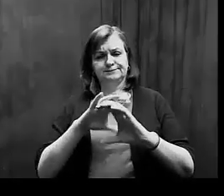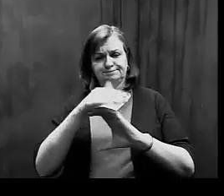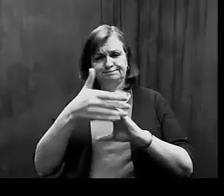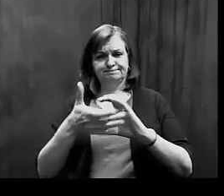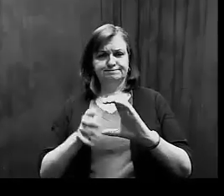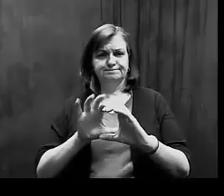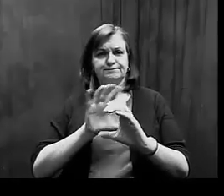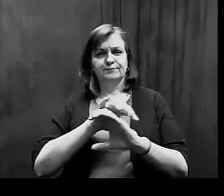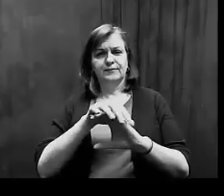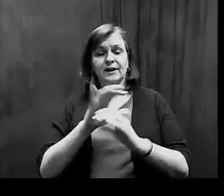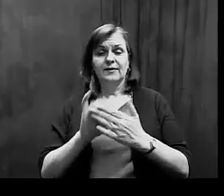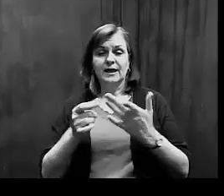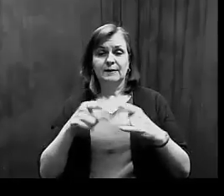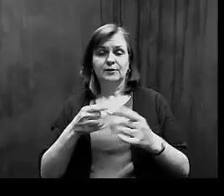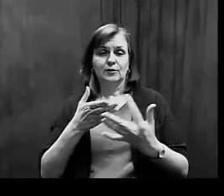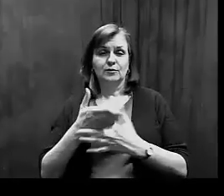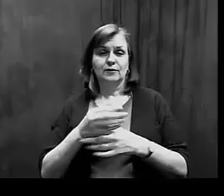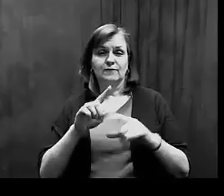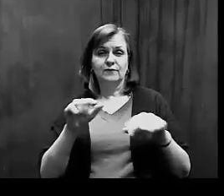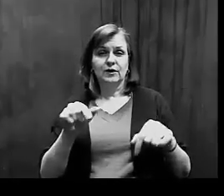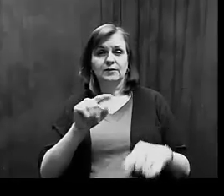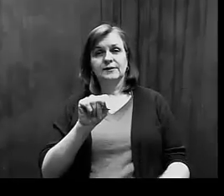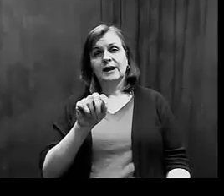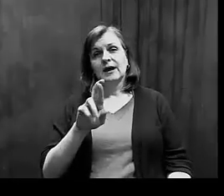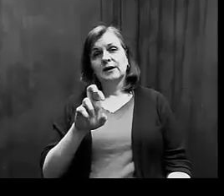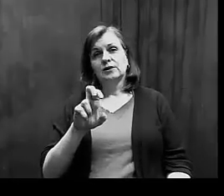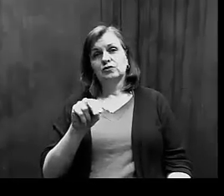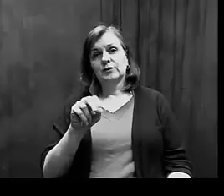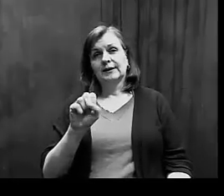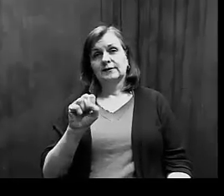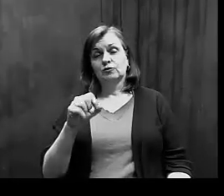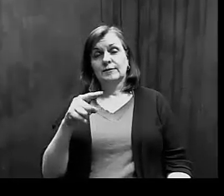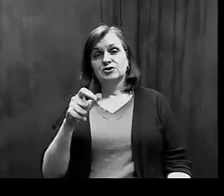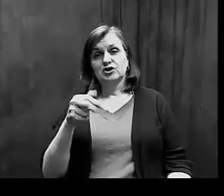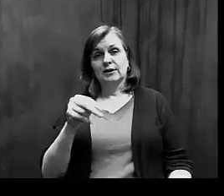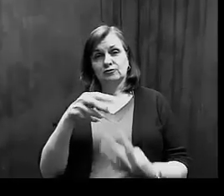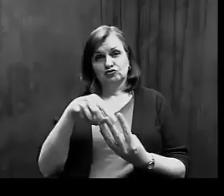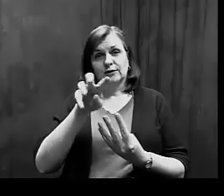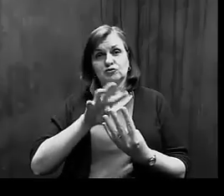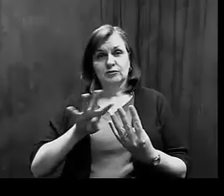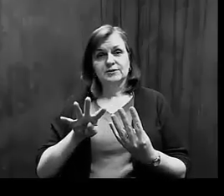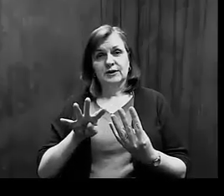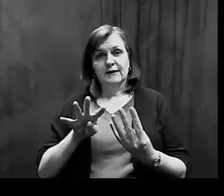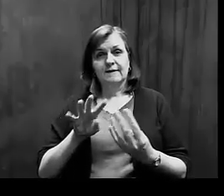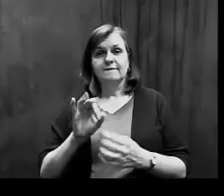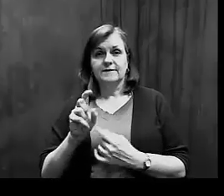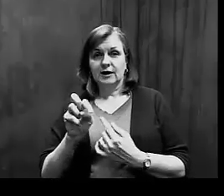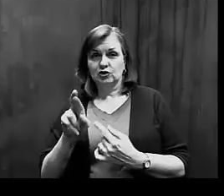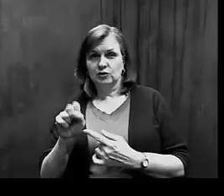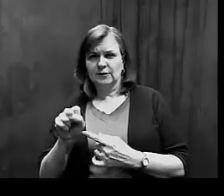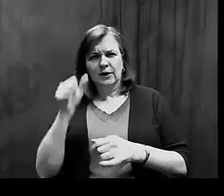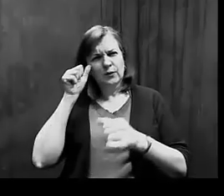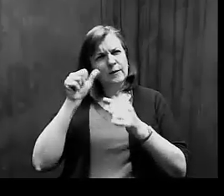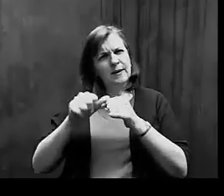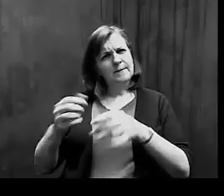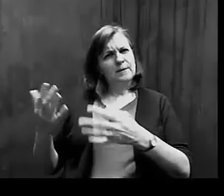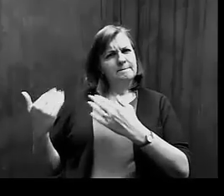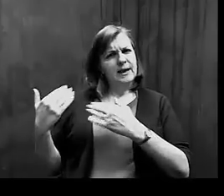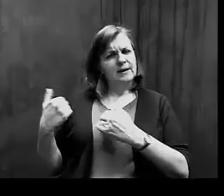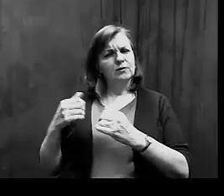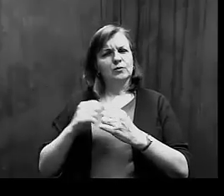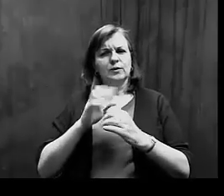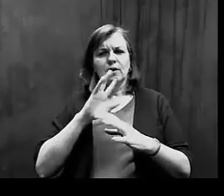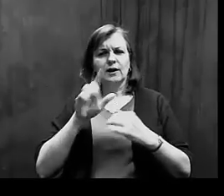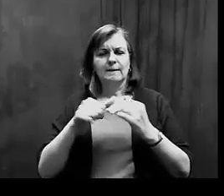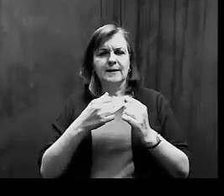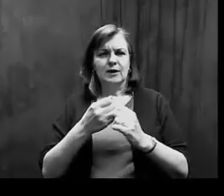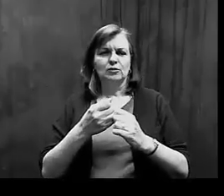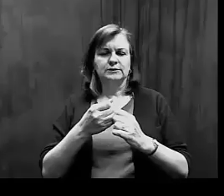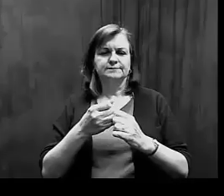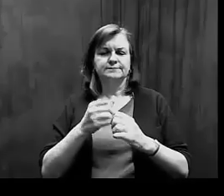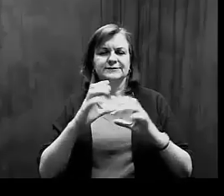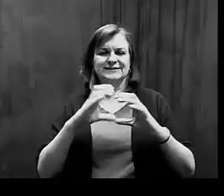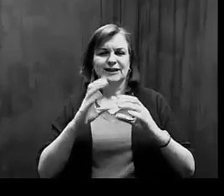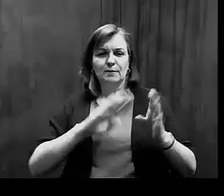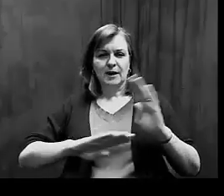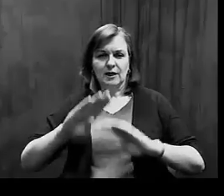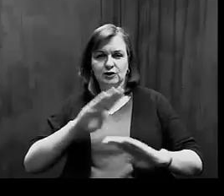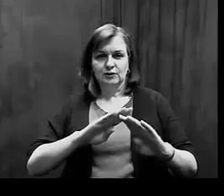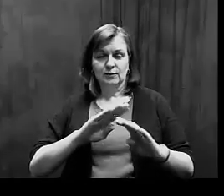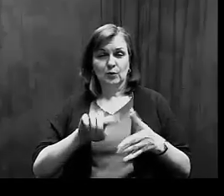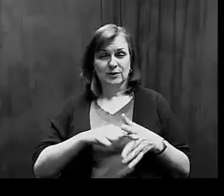this happens through a series of what we call transcription factors so if we think back to a little bit of our cell biology and genetics